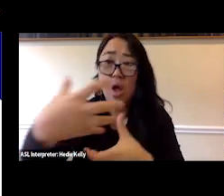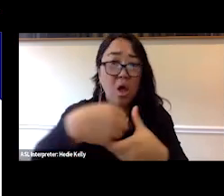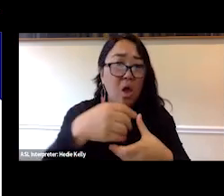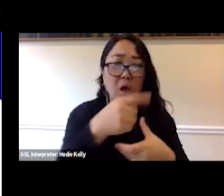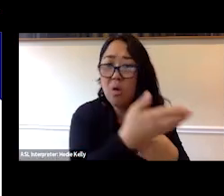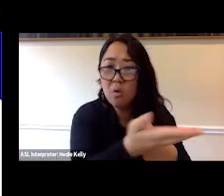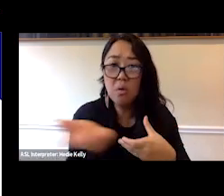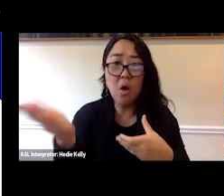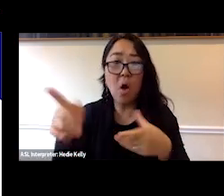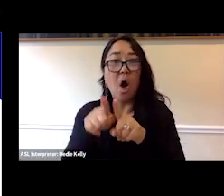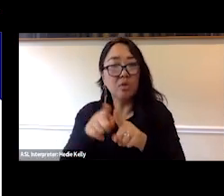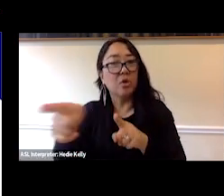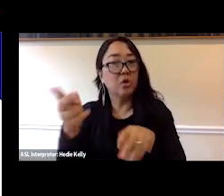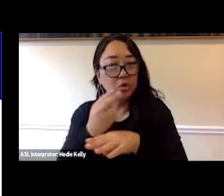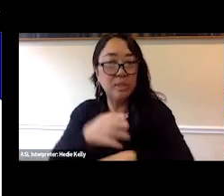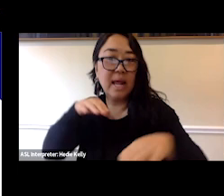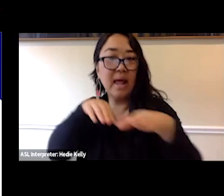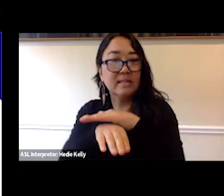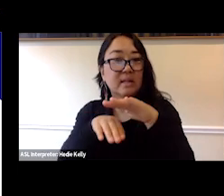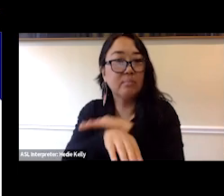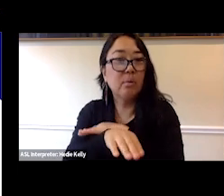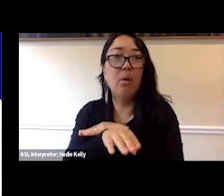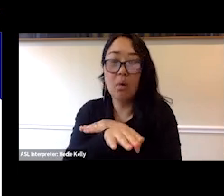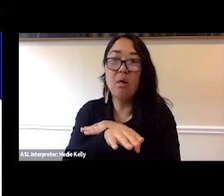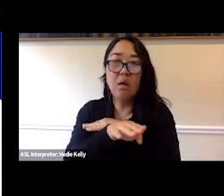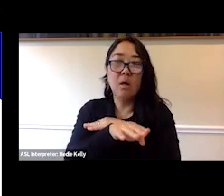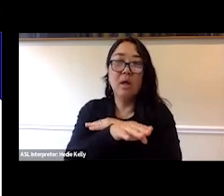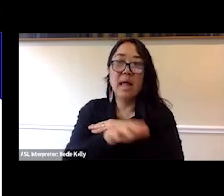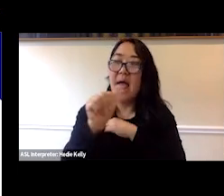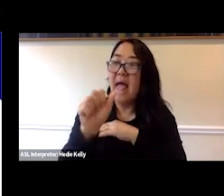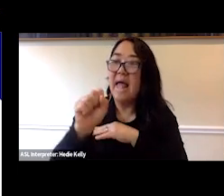also are using accessible assets and things like that.